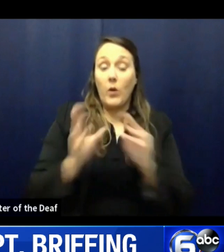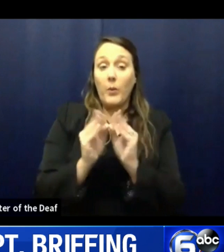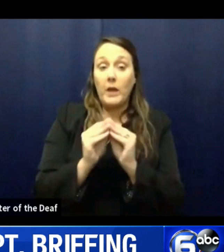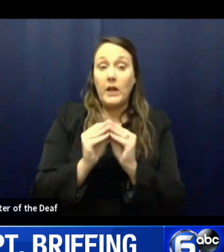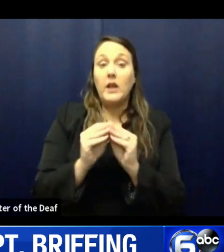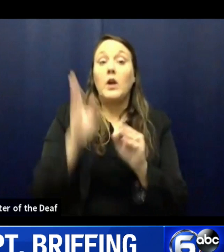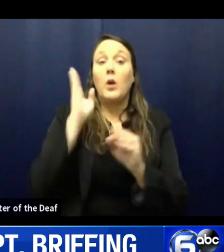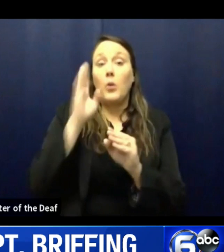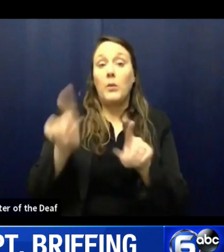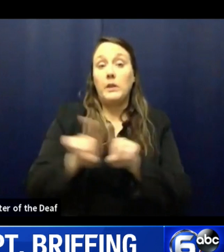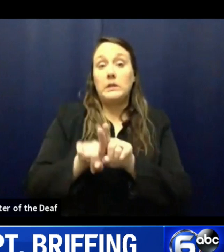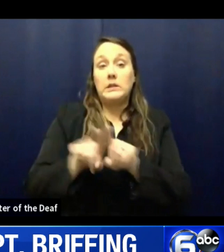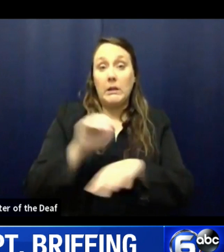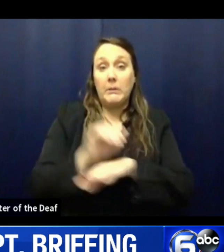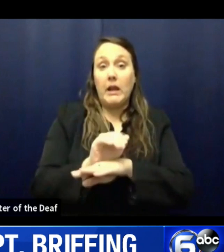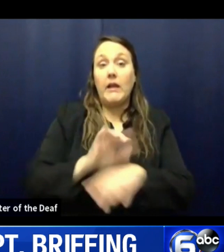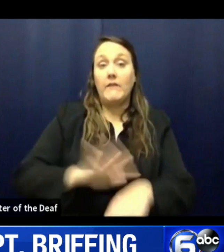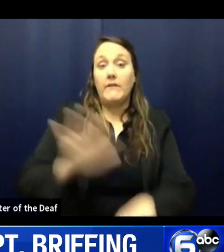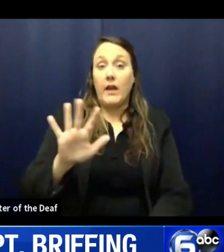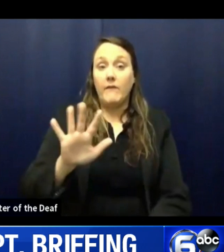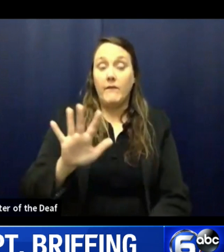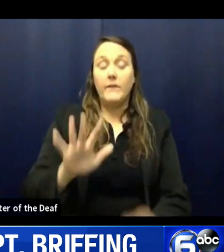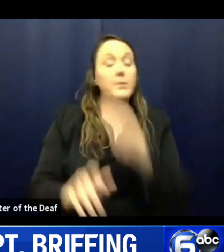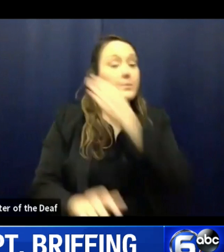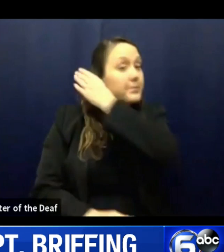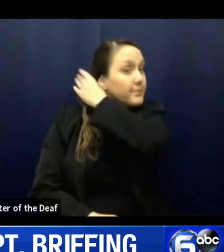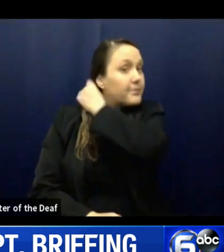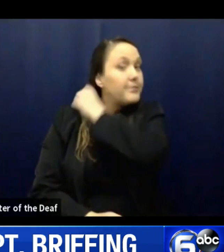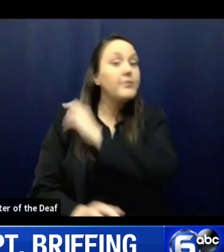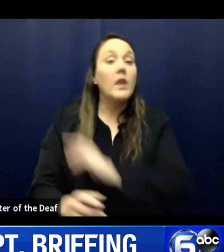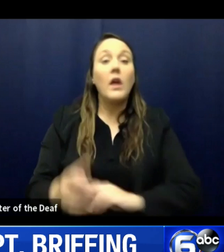MEETING AND THERE WILL BE TWO BOARD OF HEALTH FACILITIES.